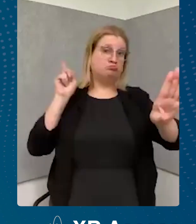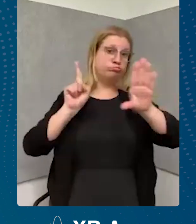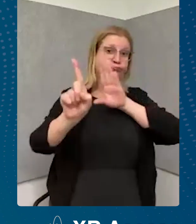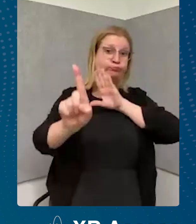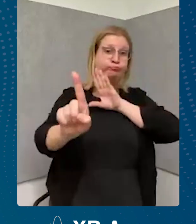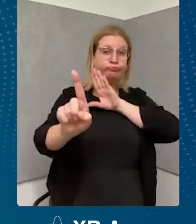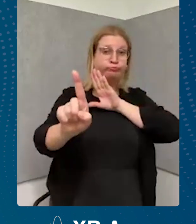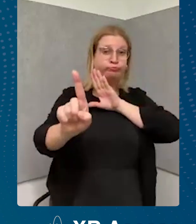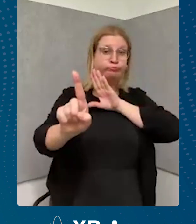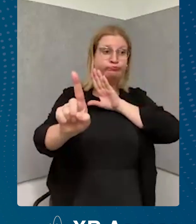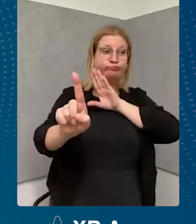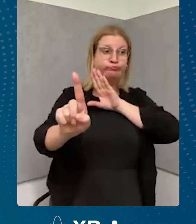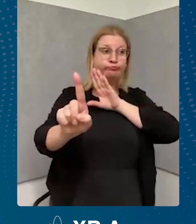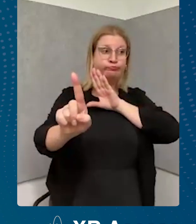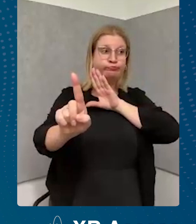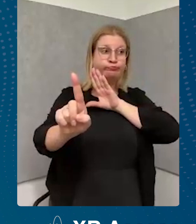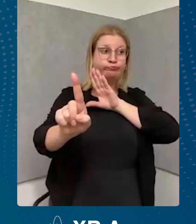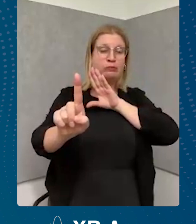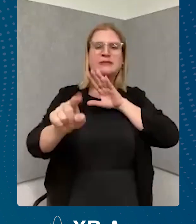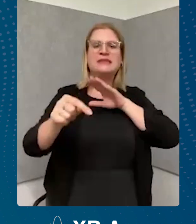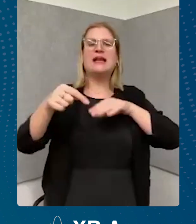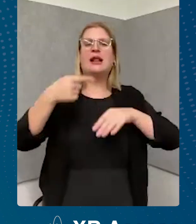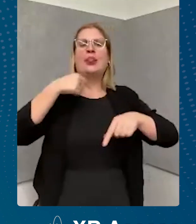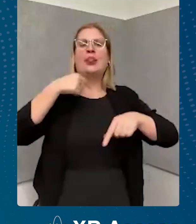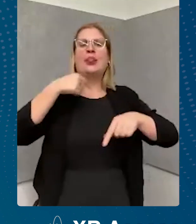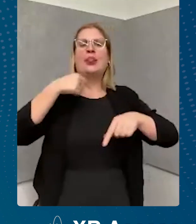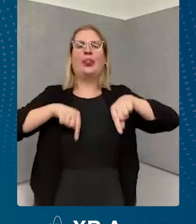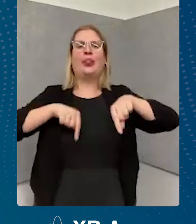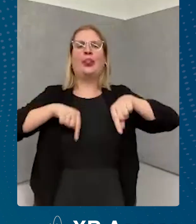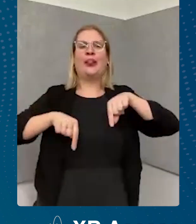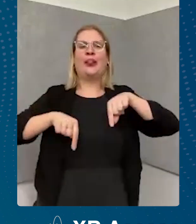But let me step back, it's not going to work.